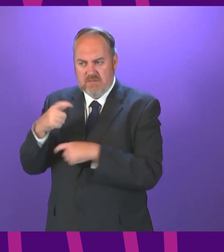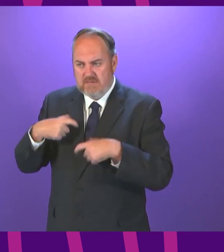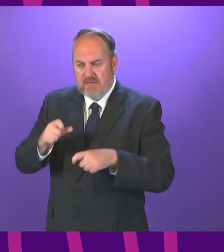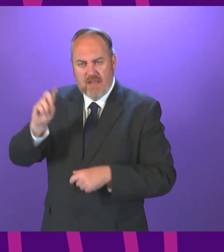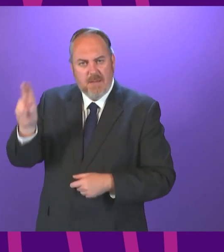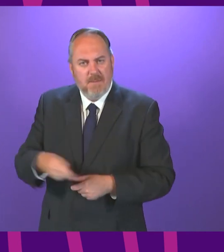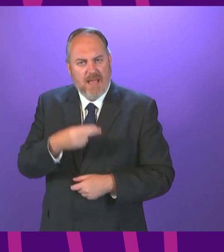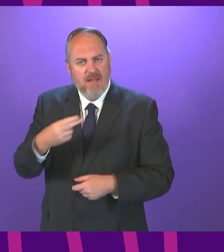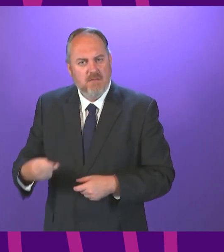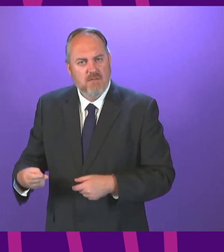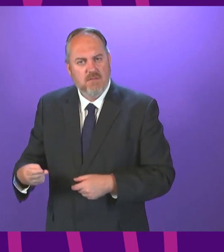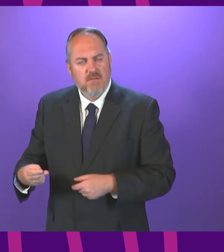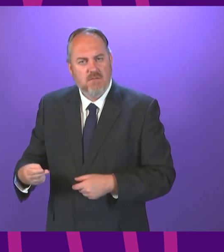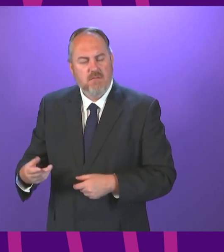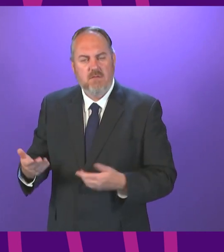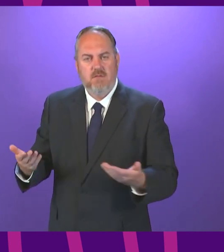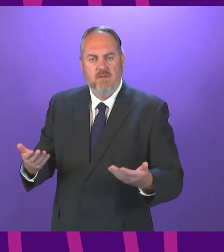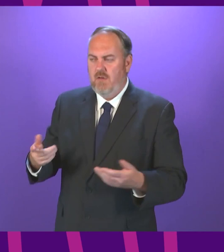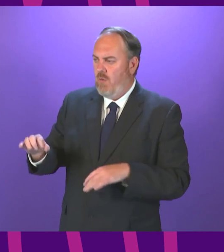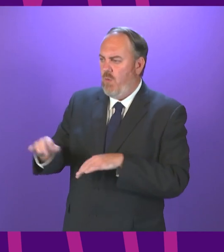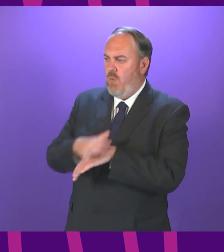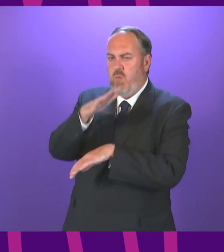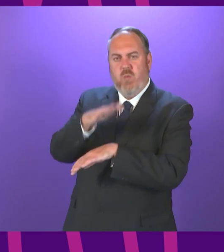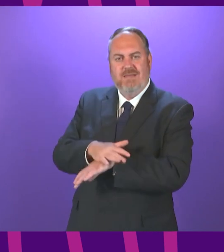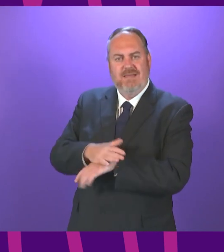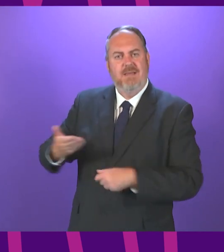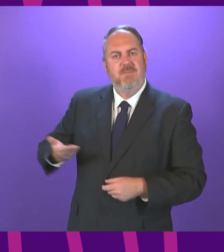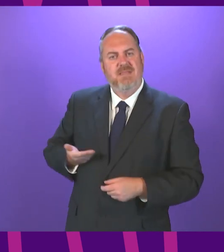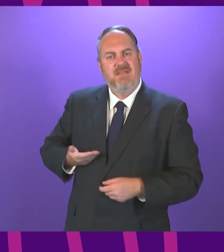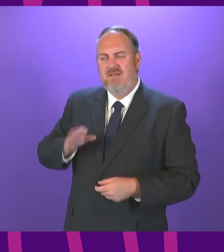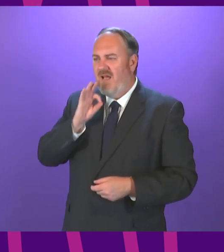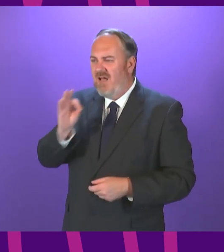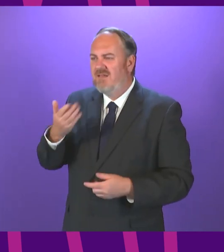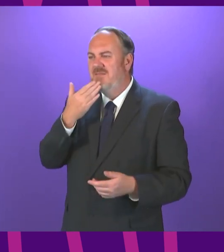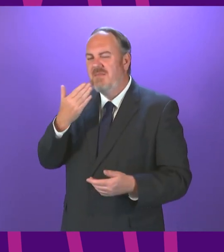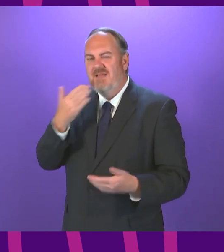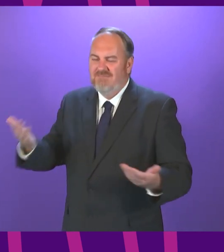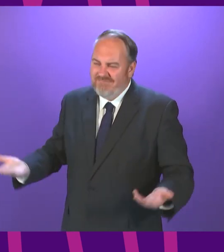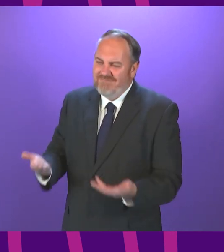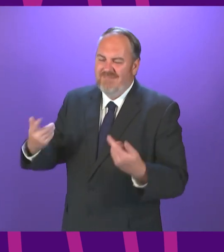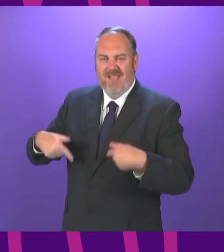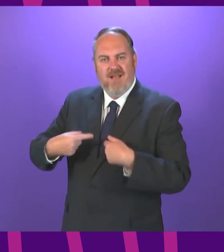The wedding sector pleaded for the relaxation of dancing indoors from 16 July in order to